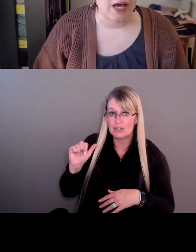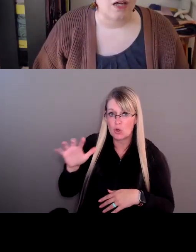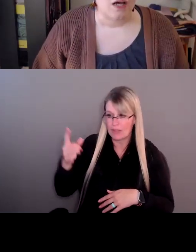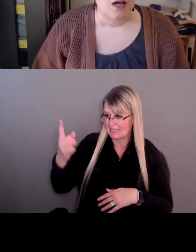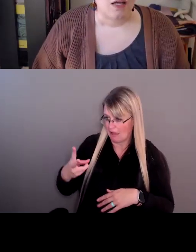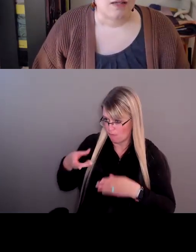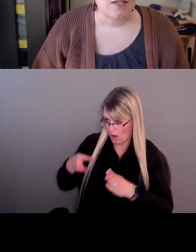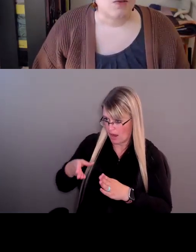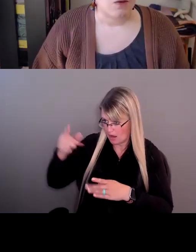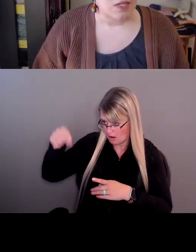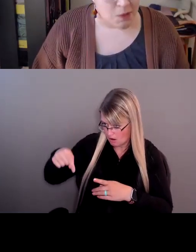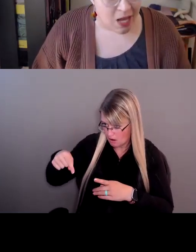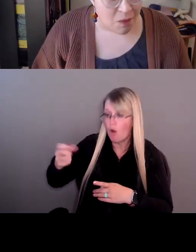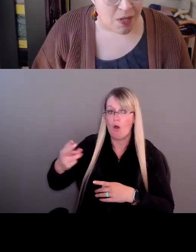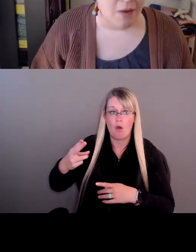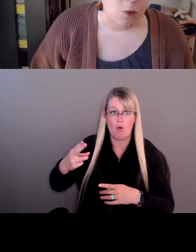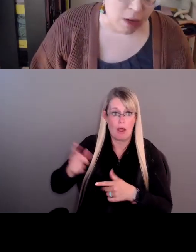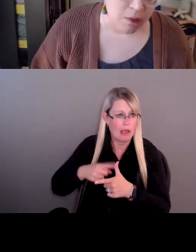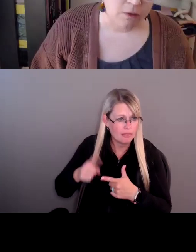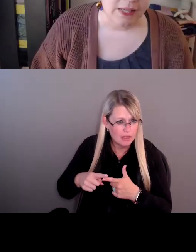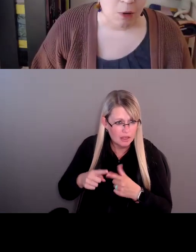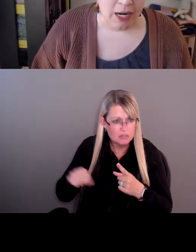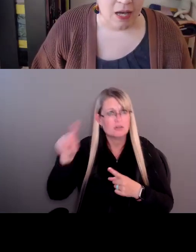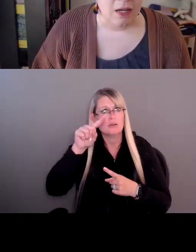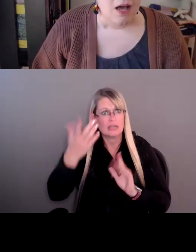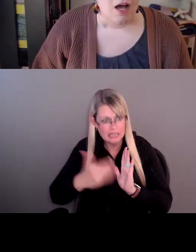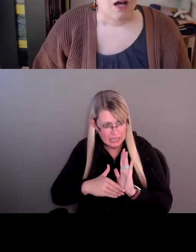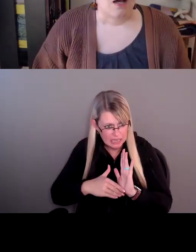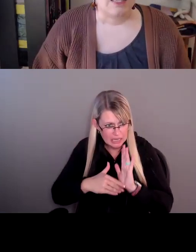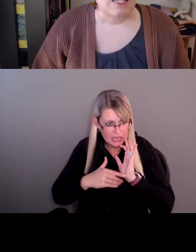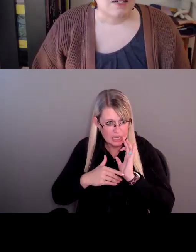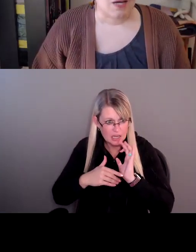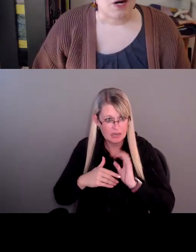Okay. So then what is supposed to happen? I have to read that again. And this is a nightmare.